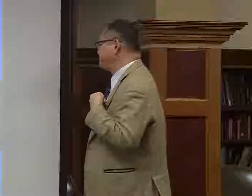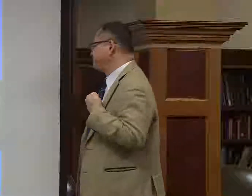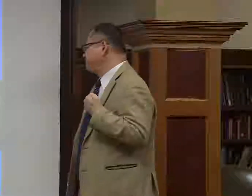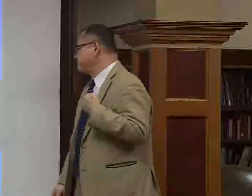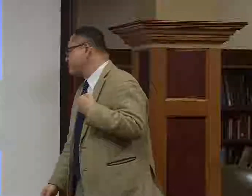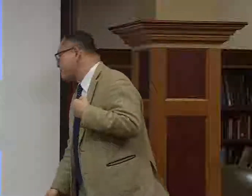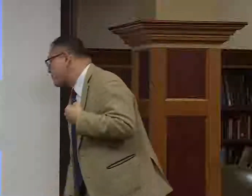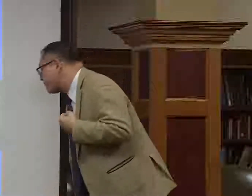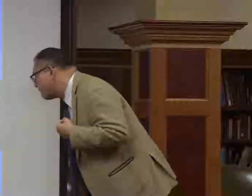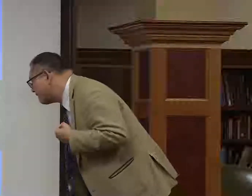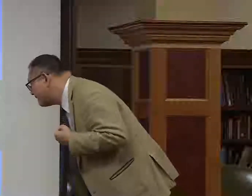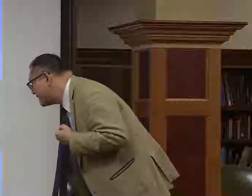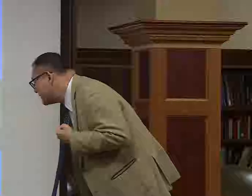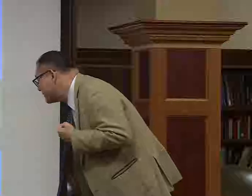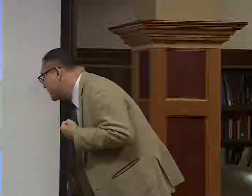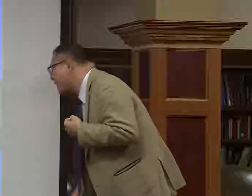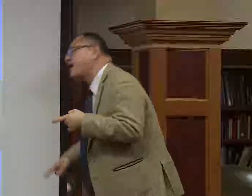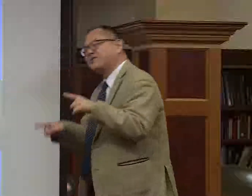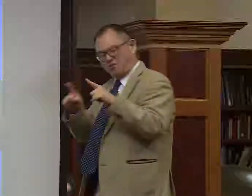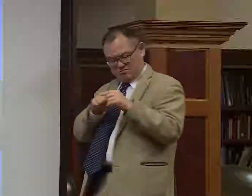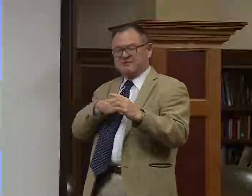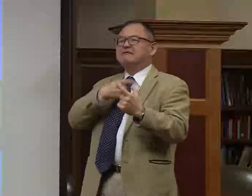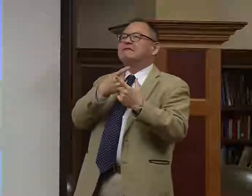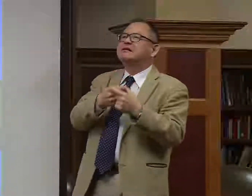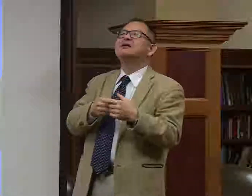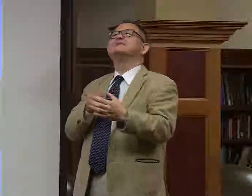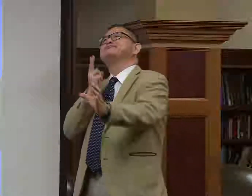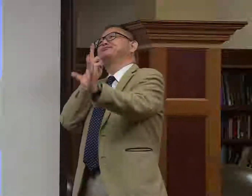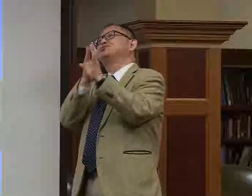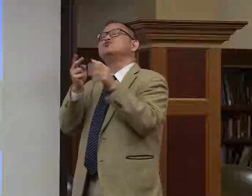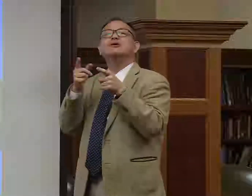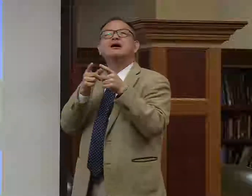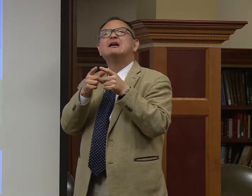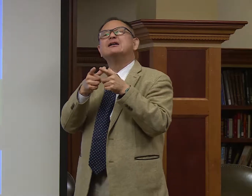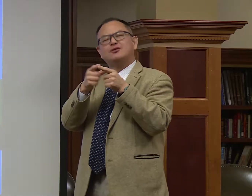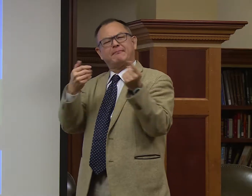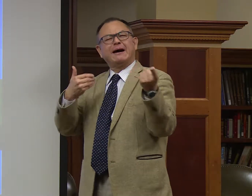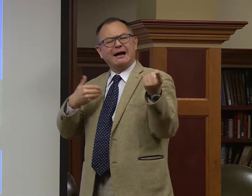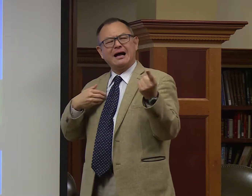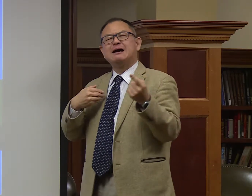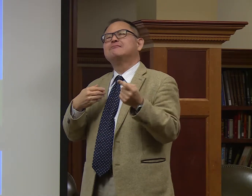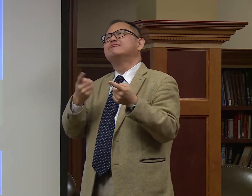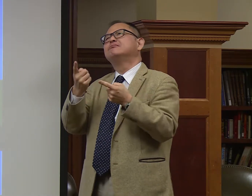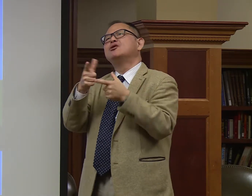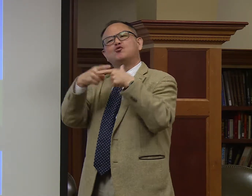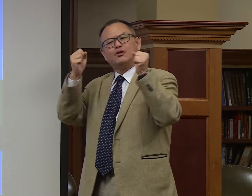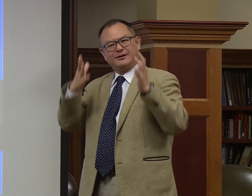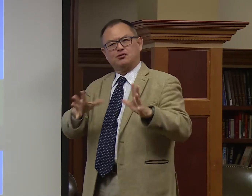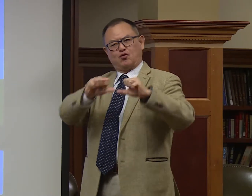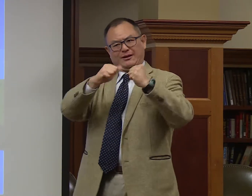that I then took back to apply to Japanese Sign Language. You know, Japan has a Japanese--